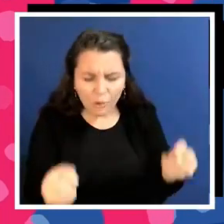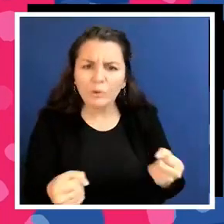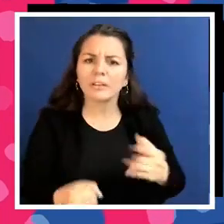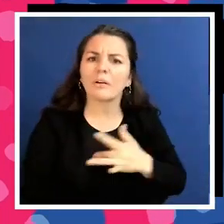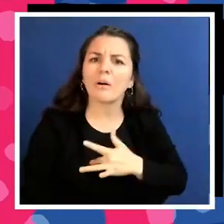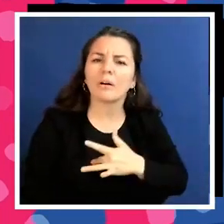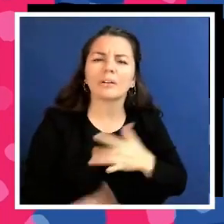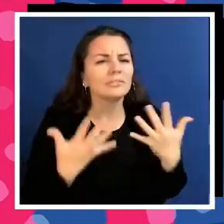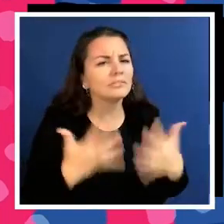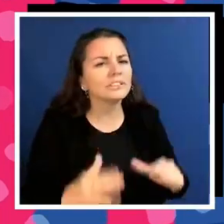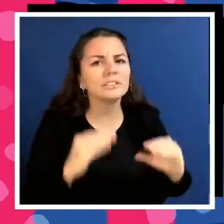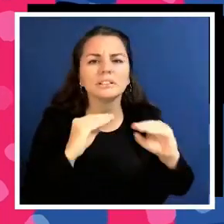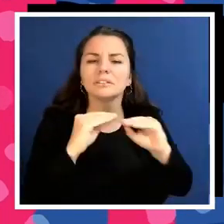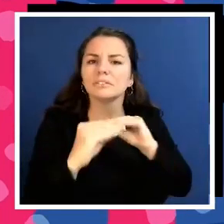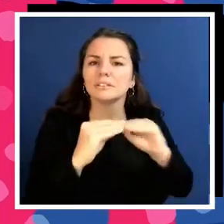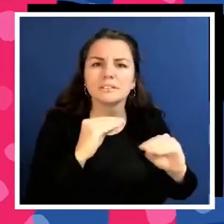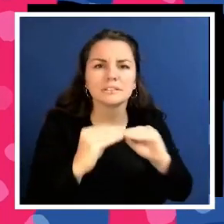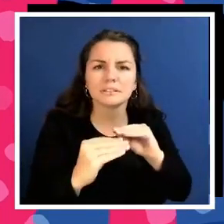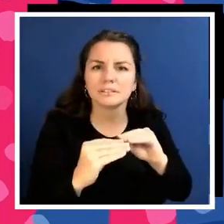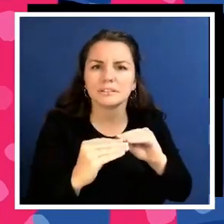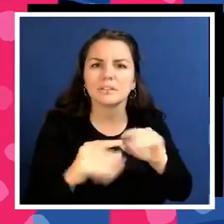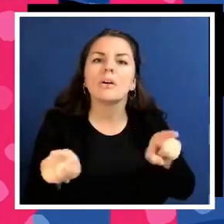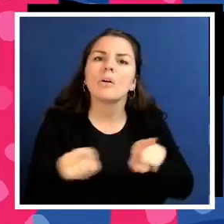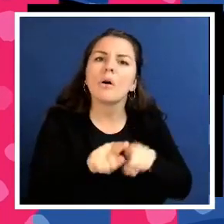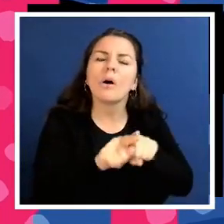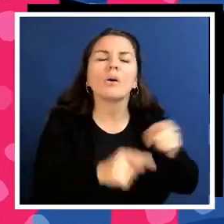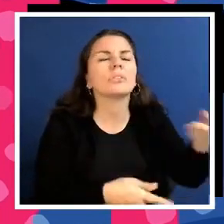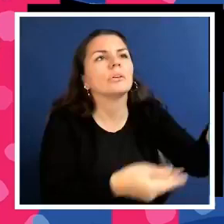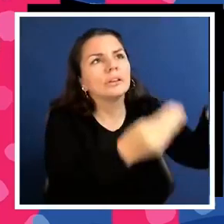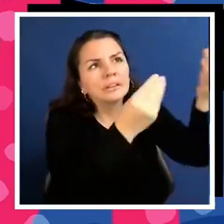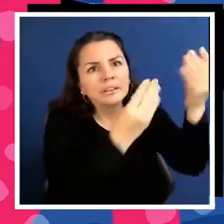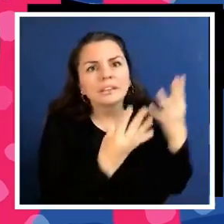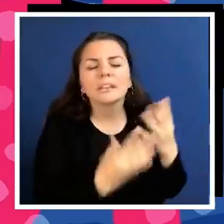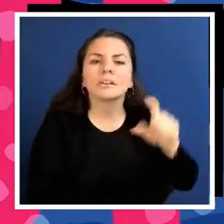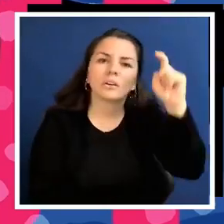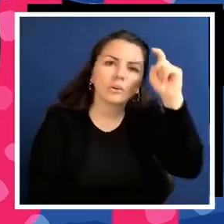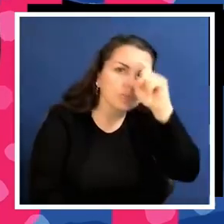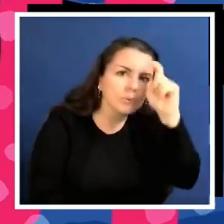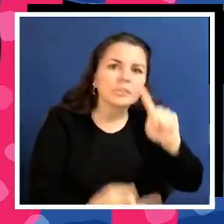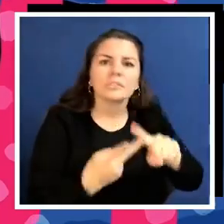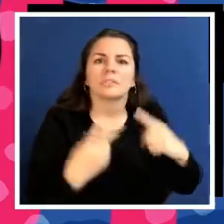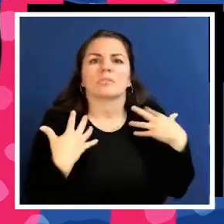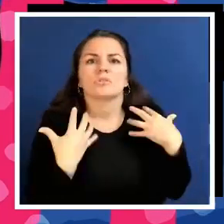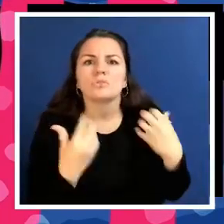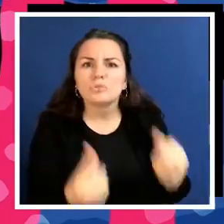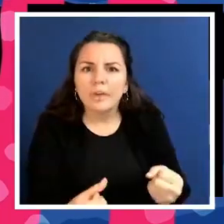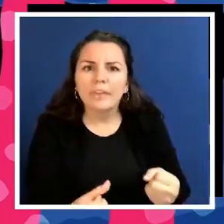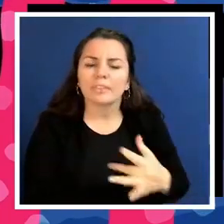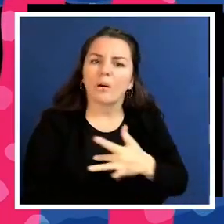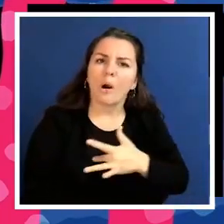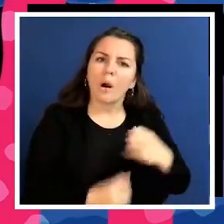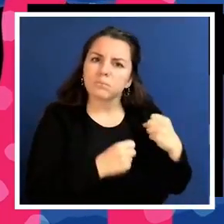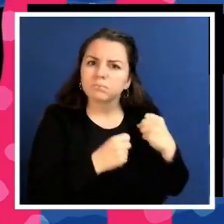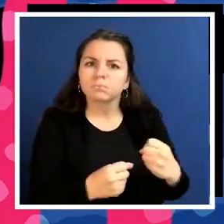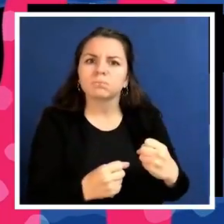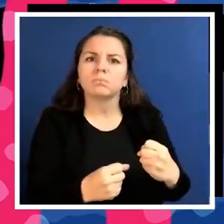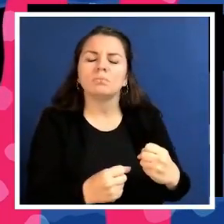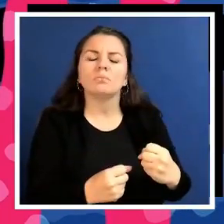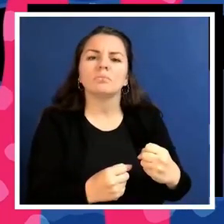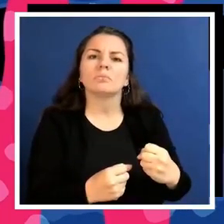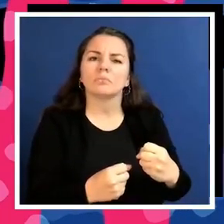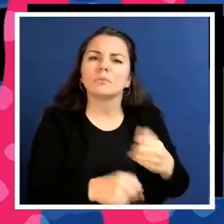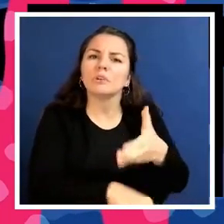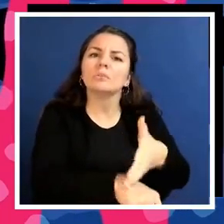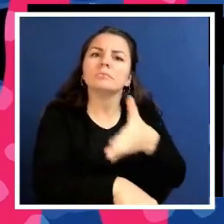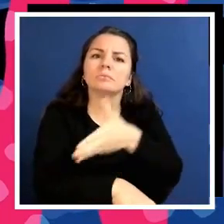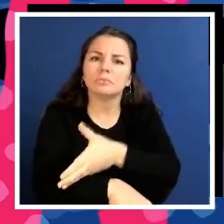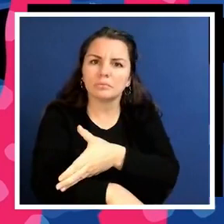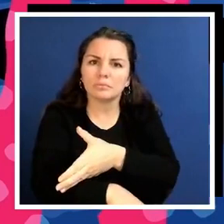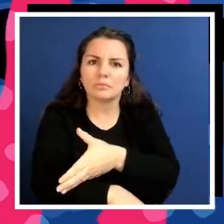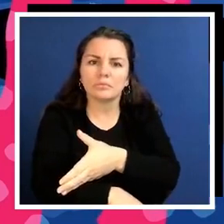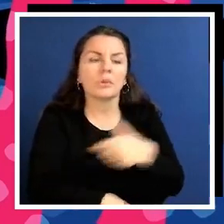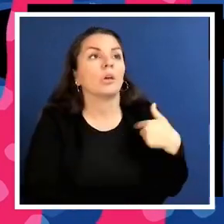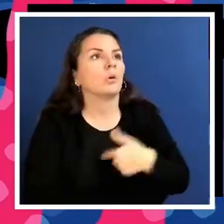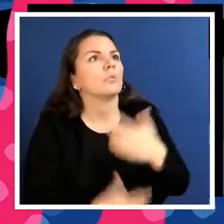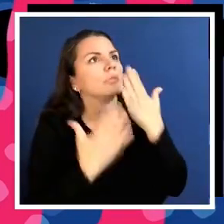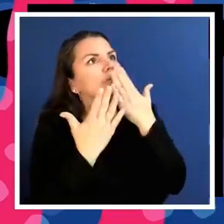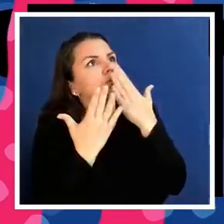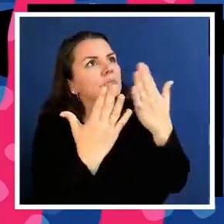LOOSE US FROM THIS SIN, FROM